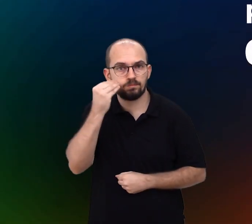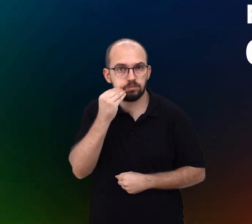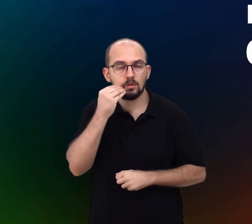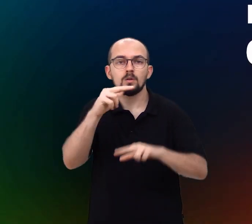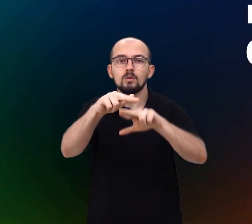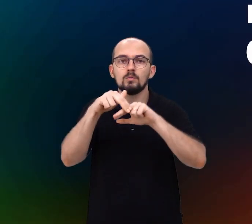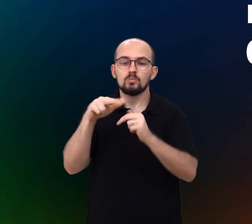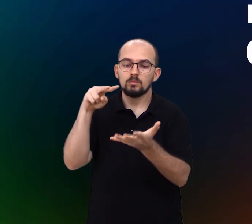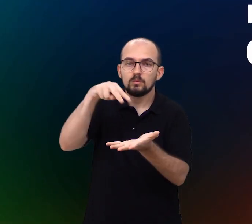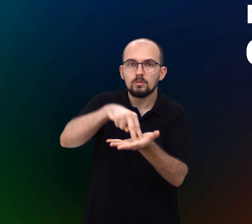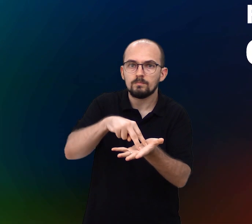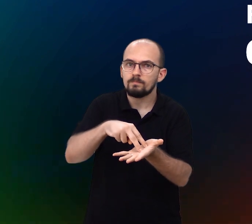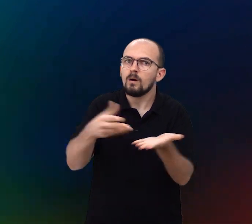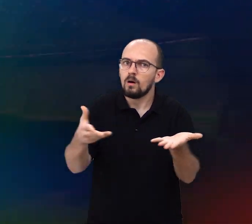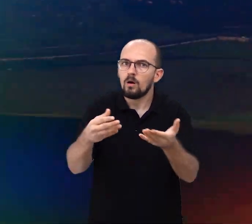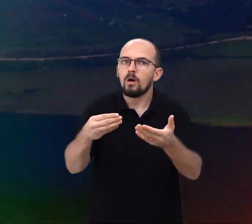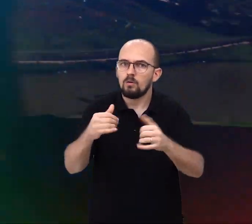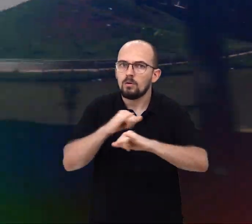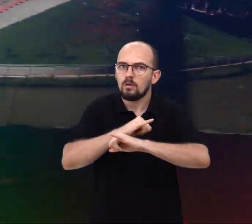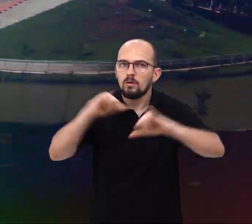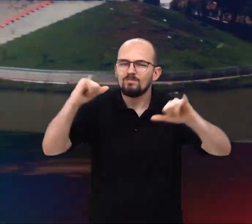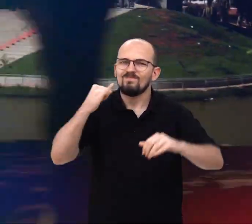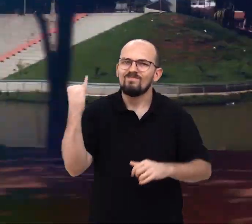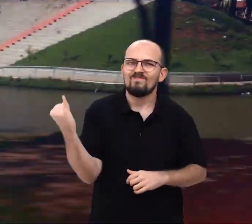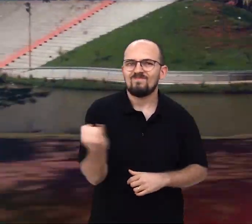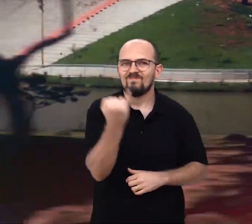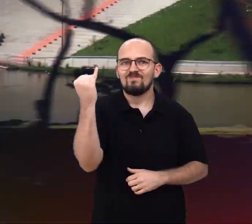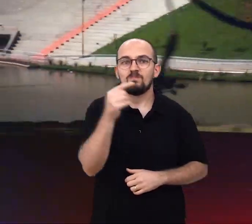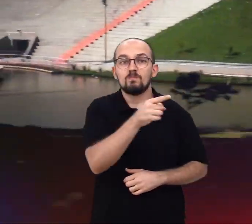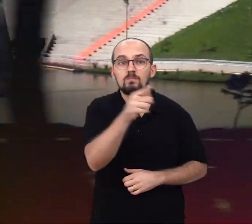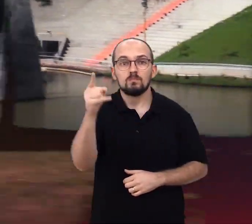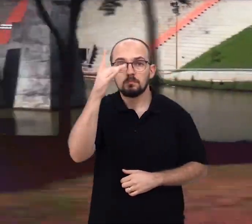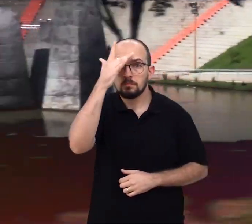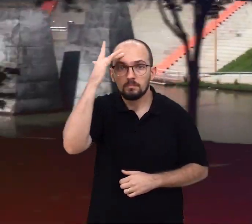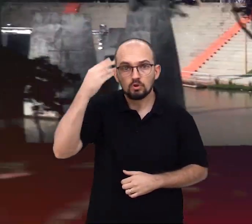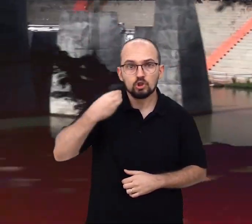So it's very important that everyone present